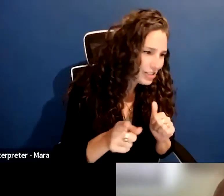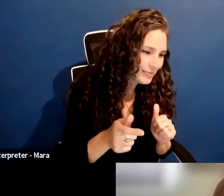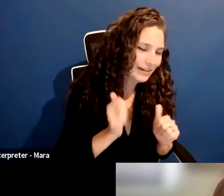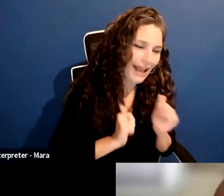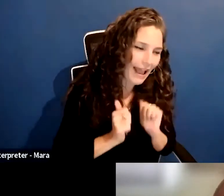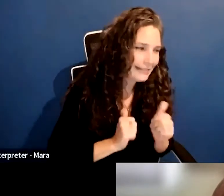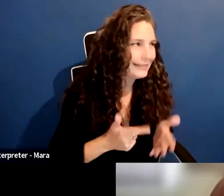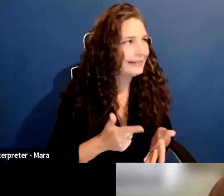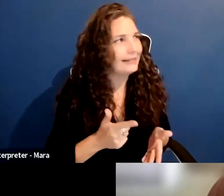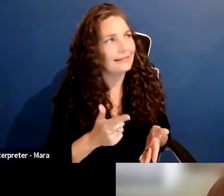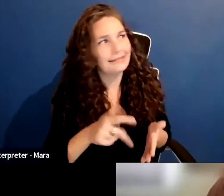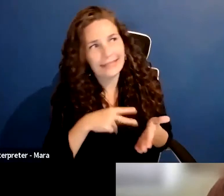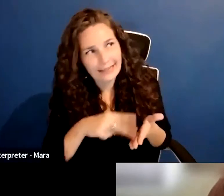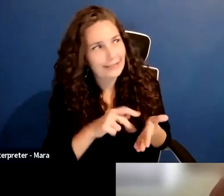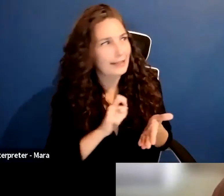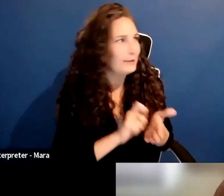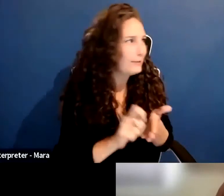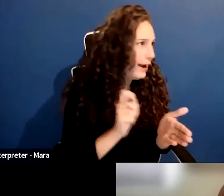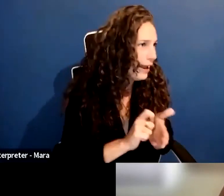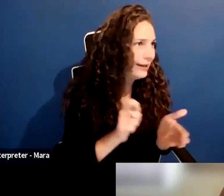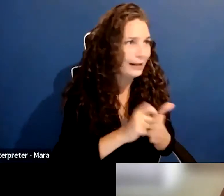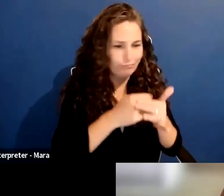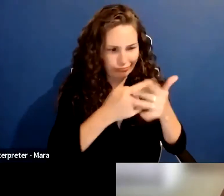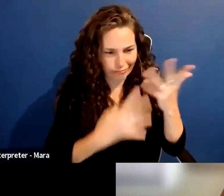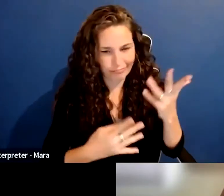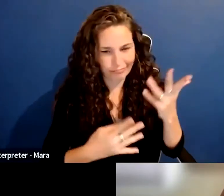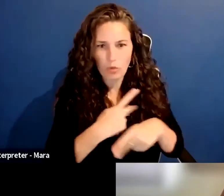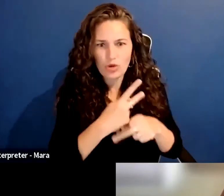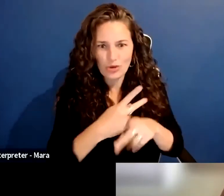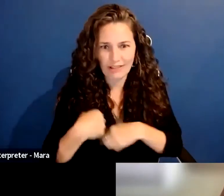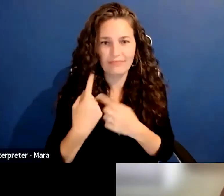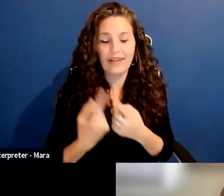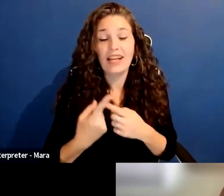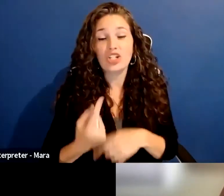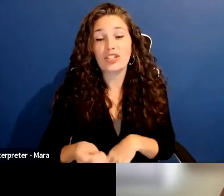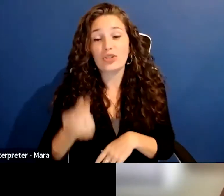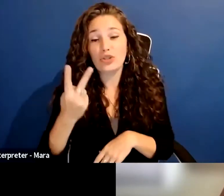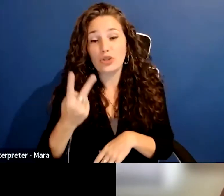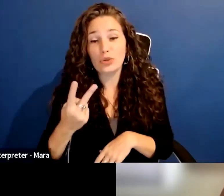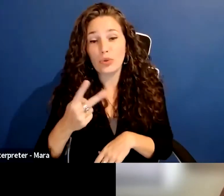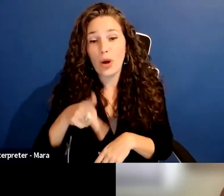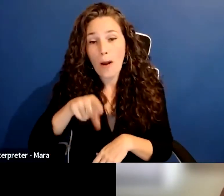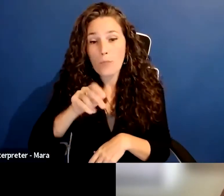She is the recipient of two Primetime Emmy nominations for her work in "Long Road Home"